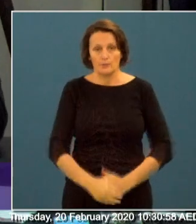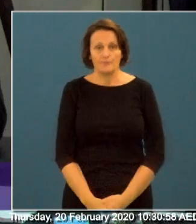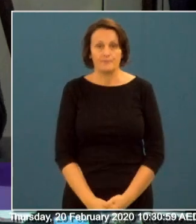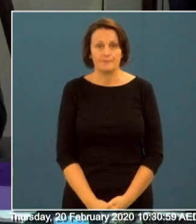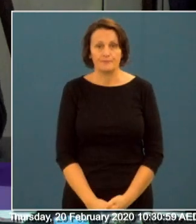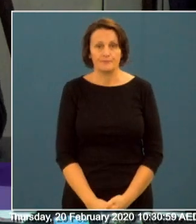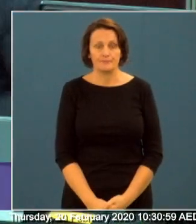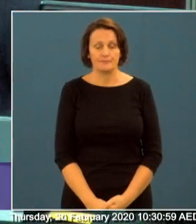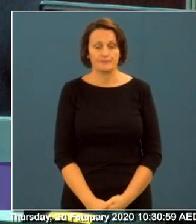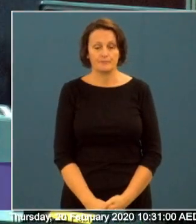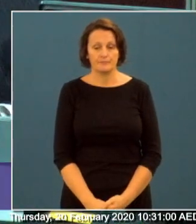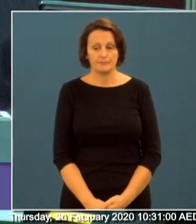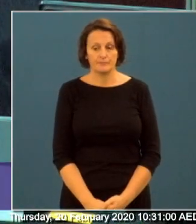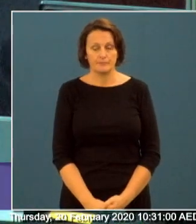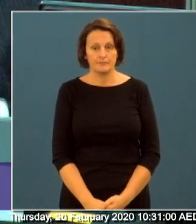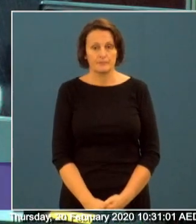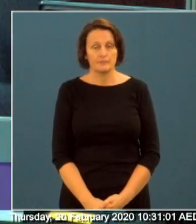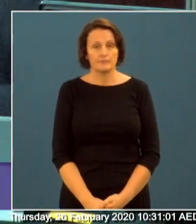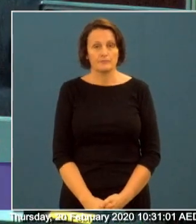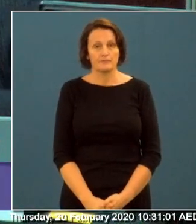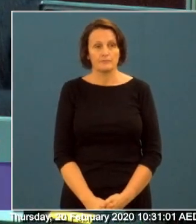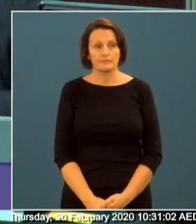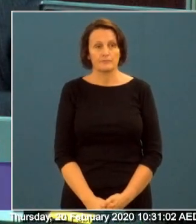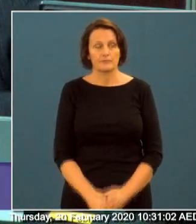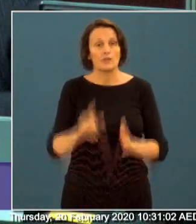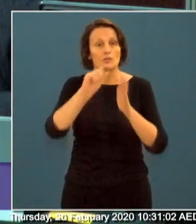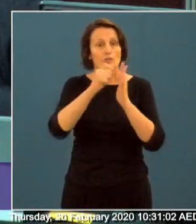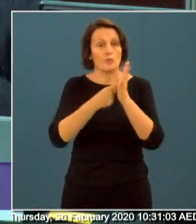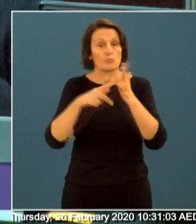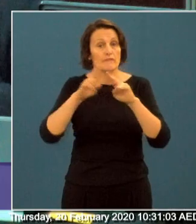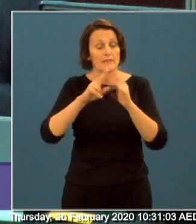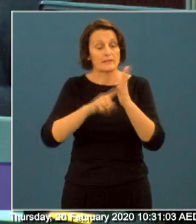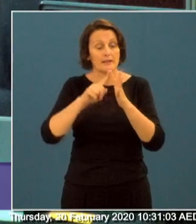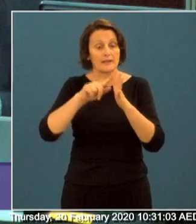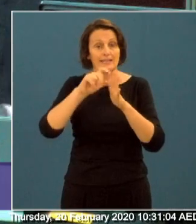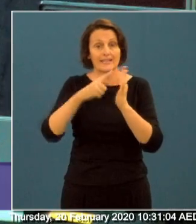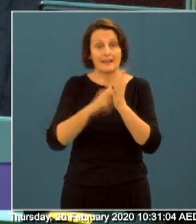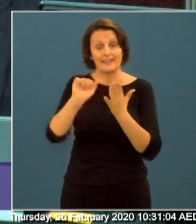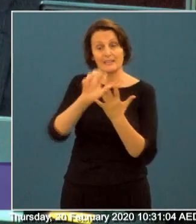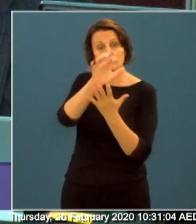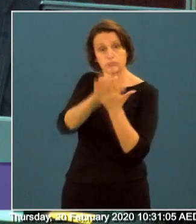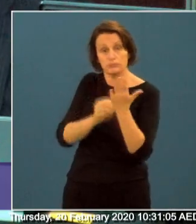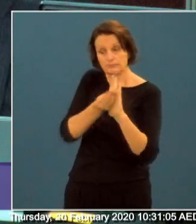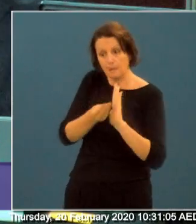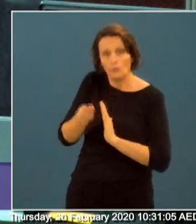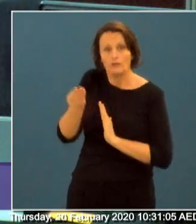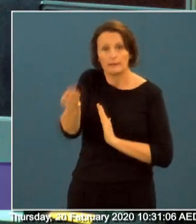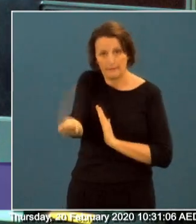I tender the statement and the CV of Professor Leeder, which is exhibit 4-8.